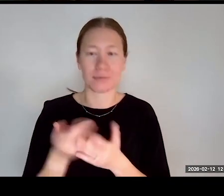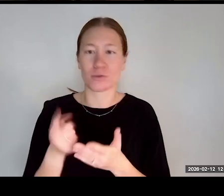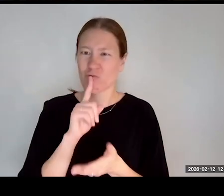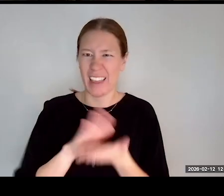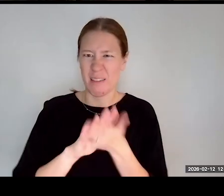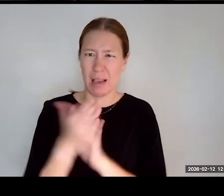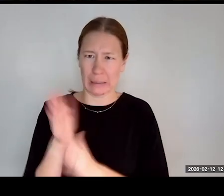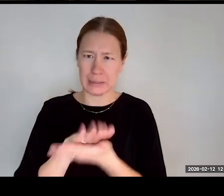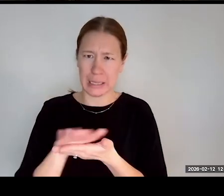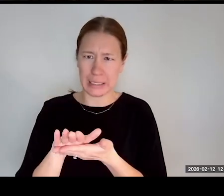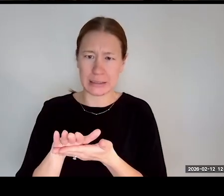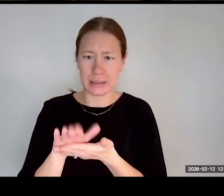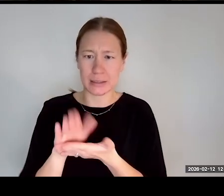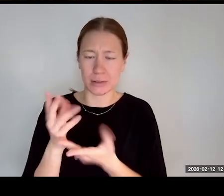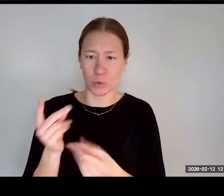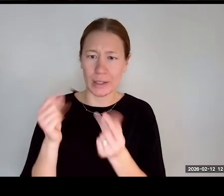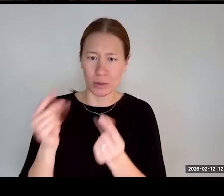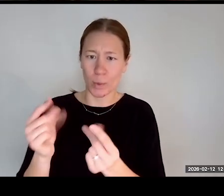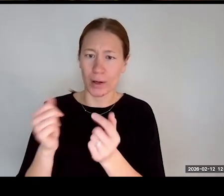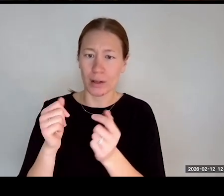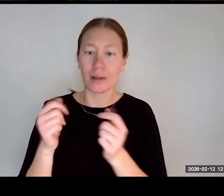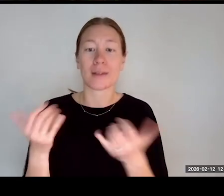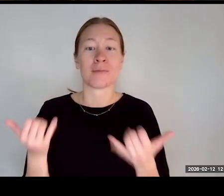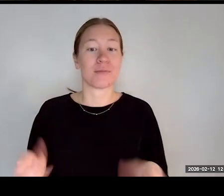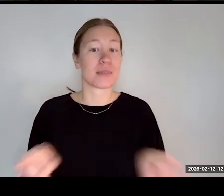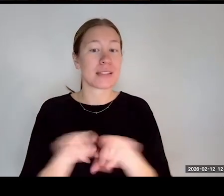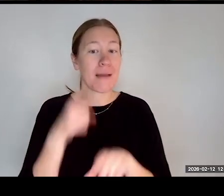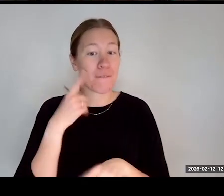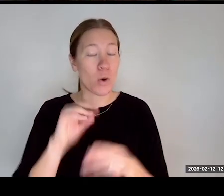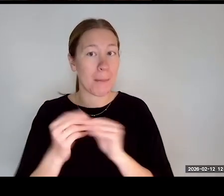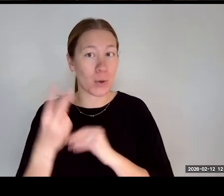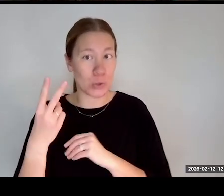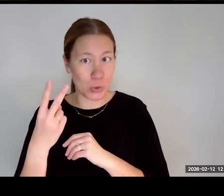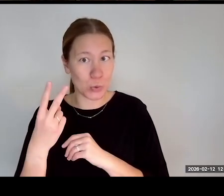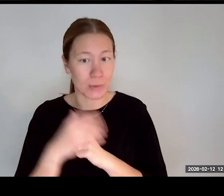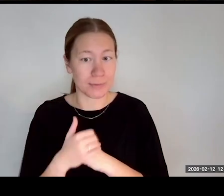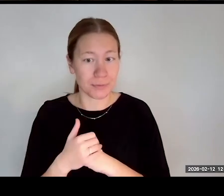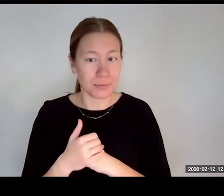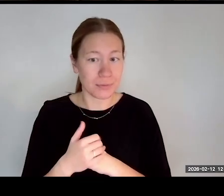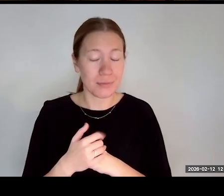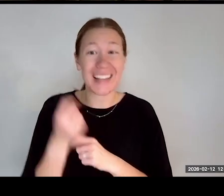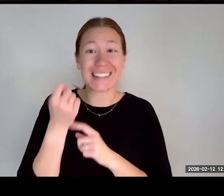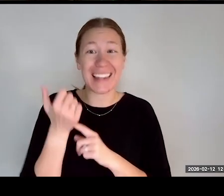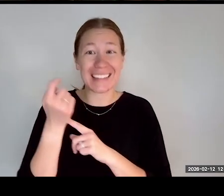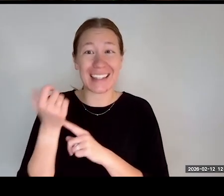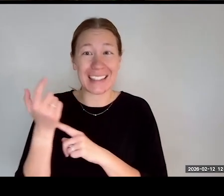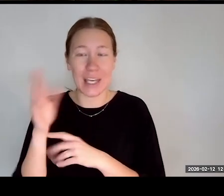and quickly for you. I can do the same thing with my second, my number two item. I'm gonna do the backspace. It's going to move it up.